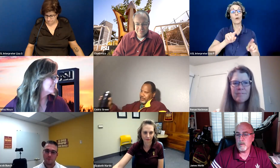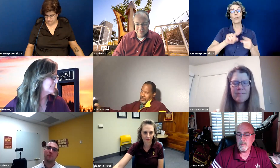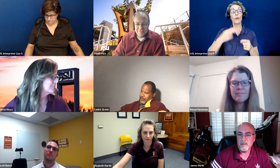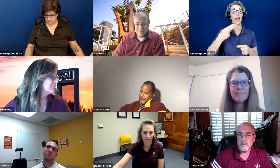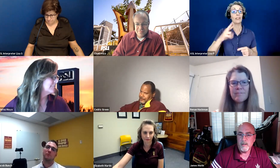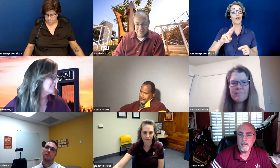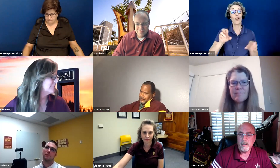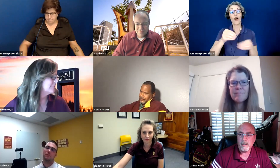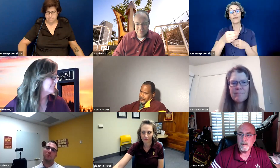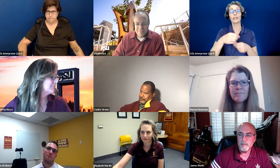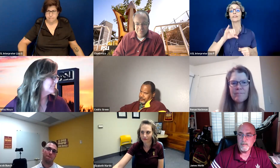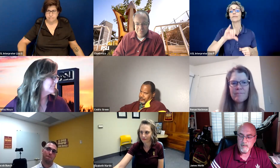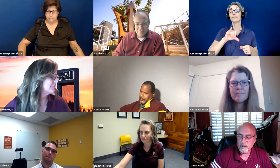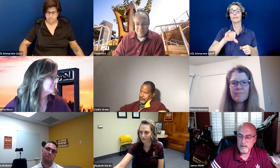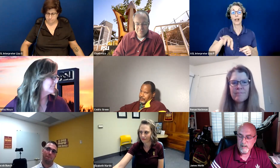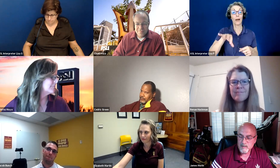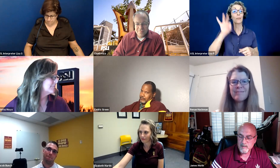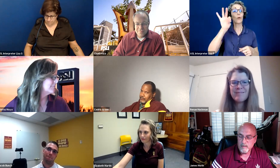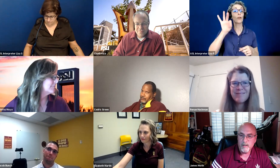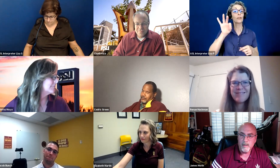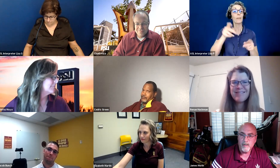pulled a position on an index that was posted on an index card there